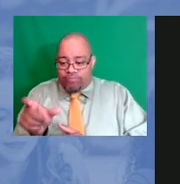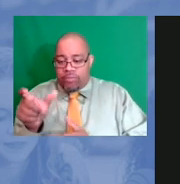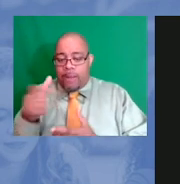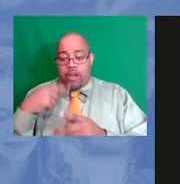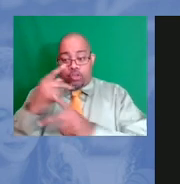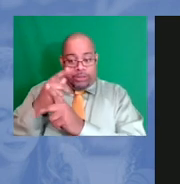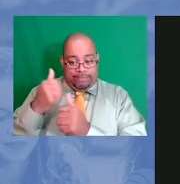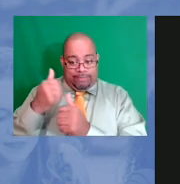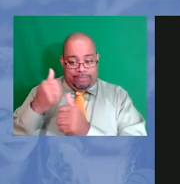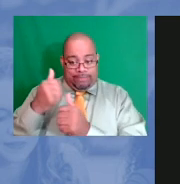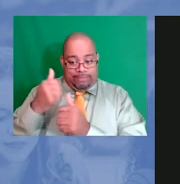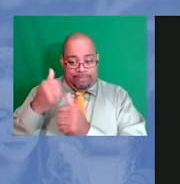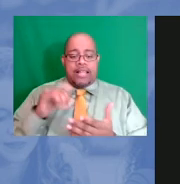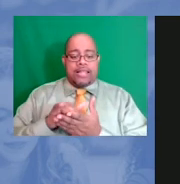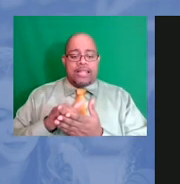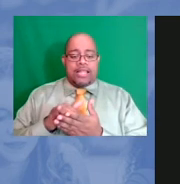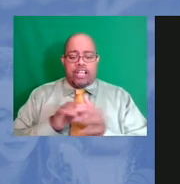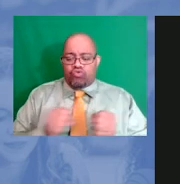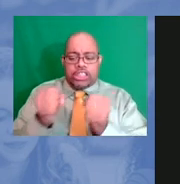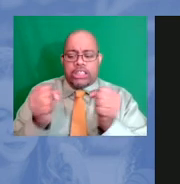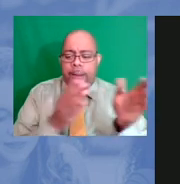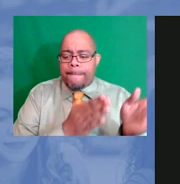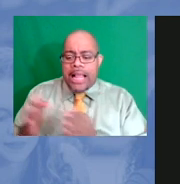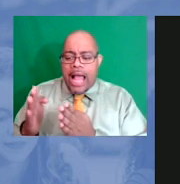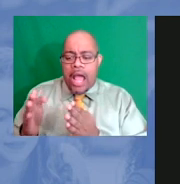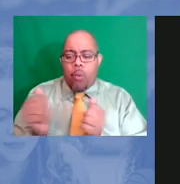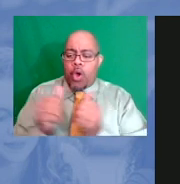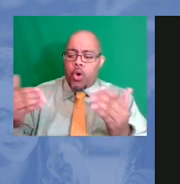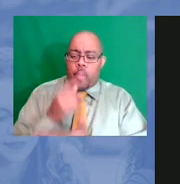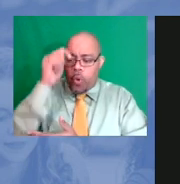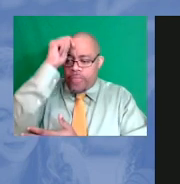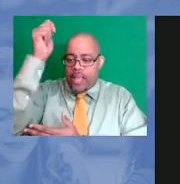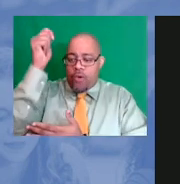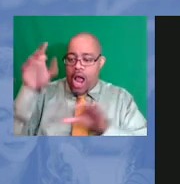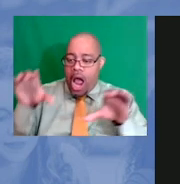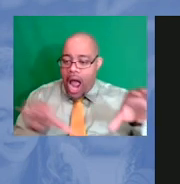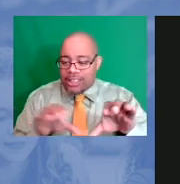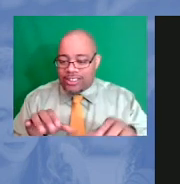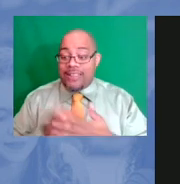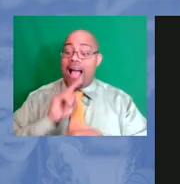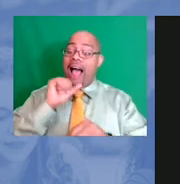A STRATEGIC PLAN WITH A BRAND NEW THEORY OF ACTION THAT ACTUALLY FOCUSES ON DIVERSITY,